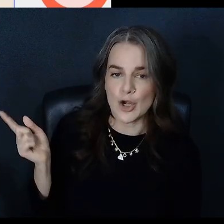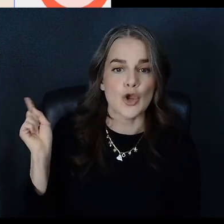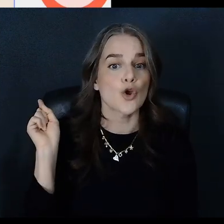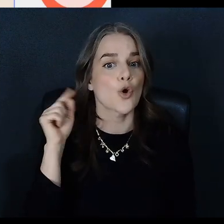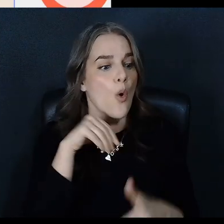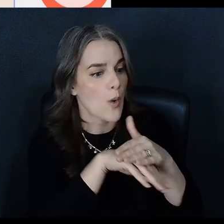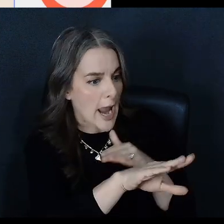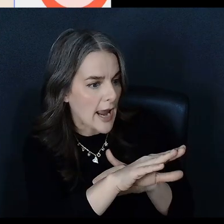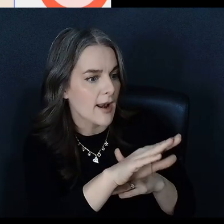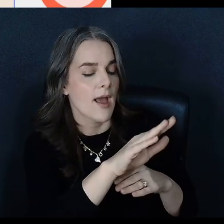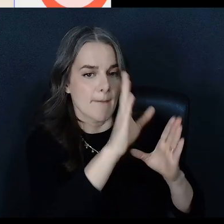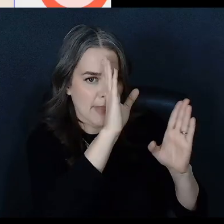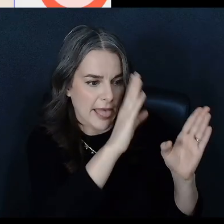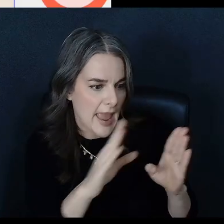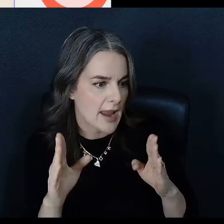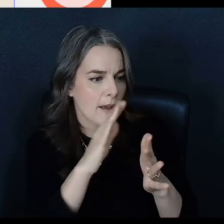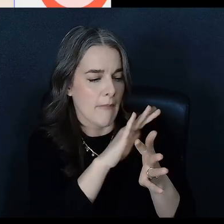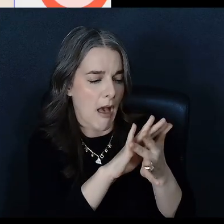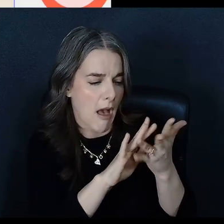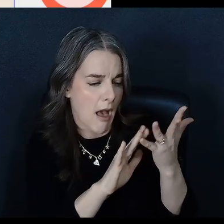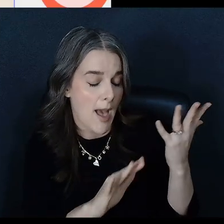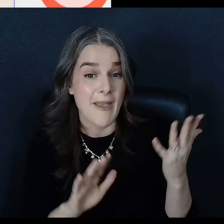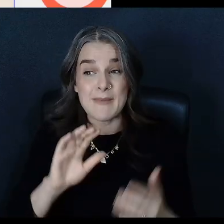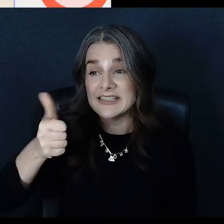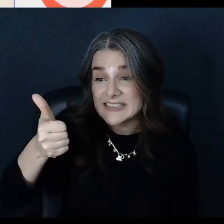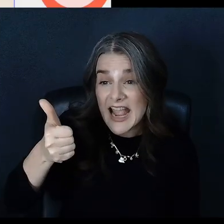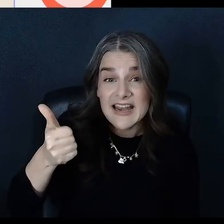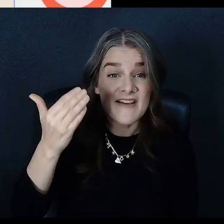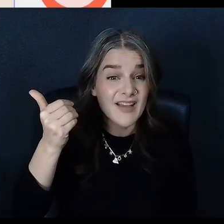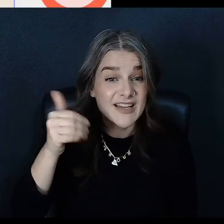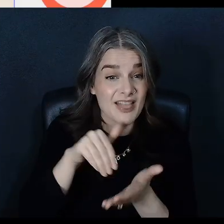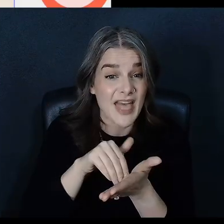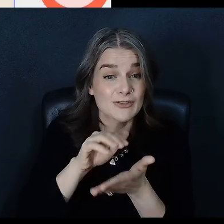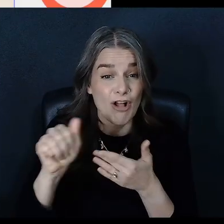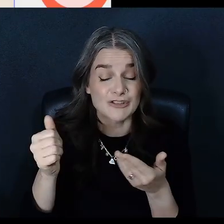And you were talking at the end maybe $10,000 to $15,000.